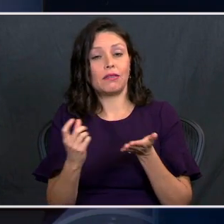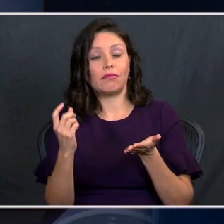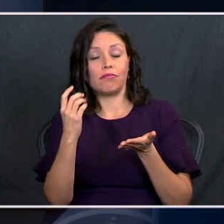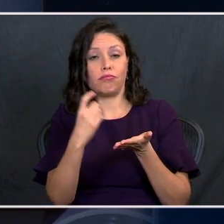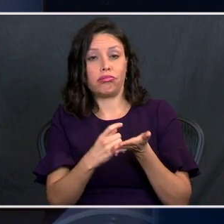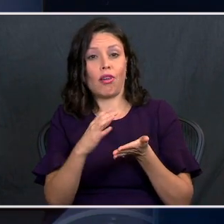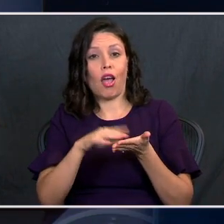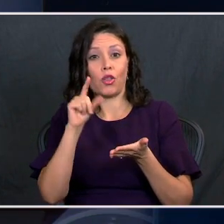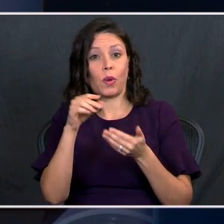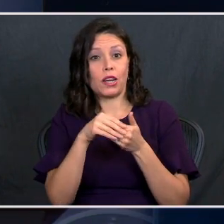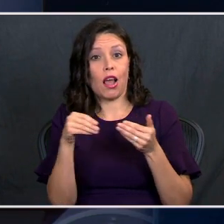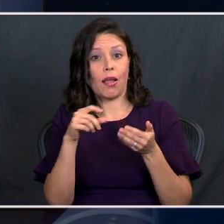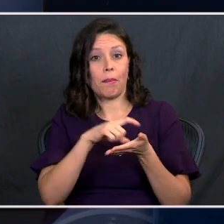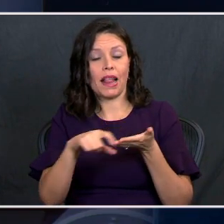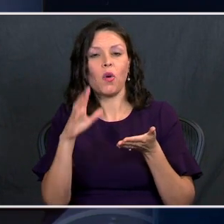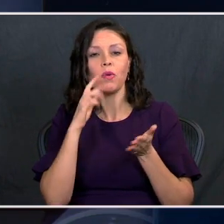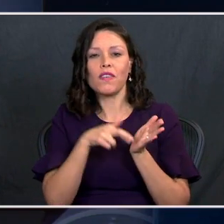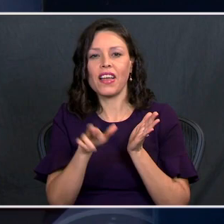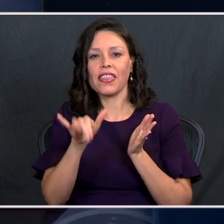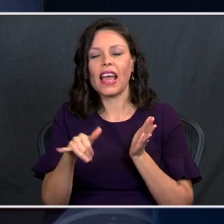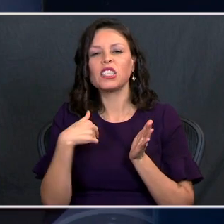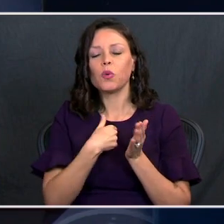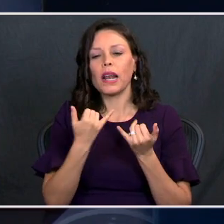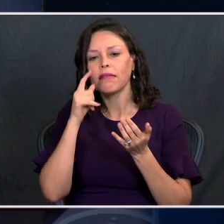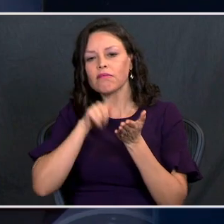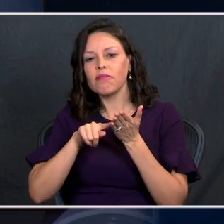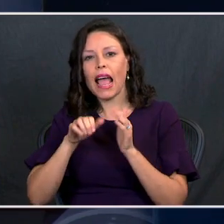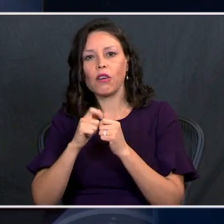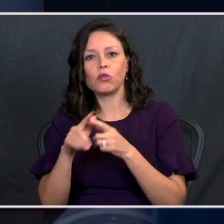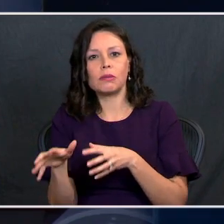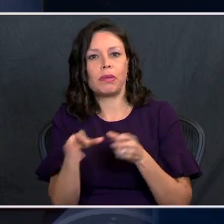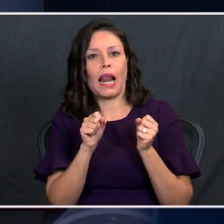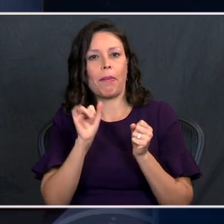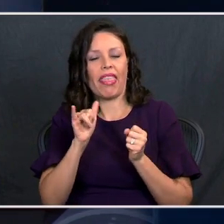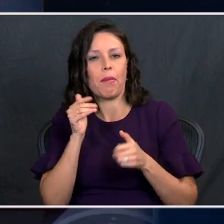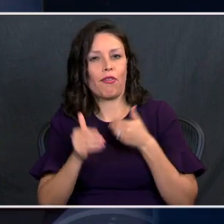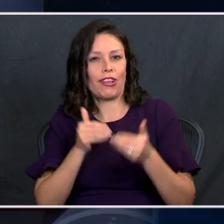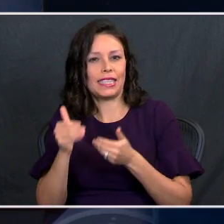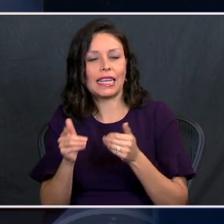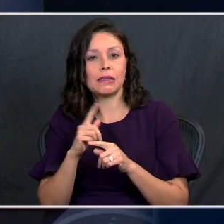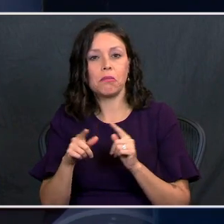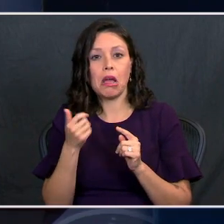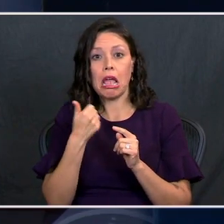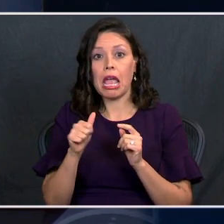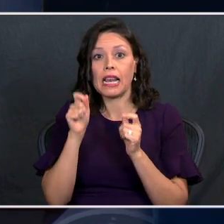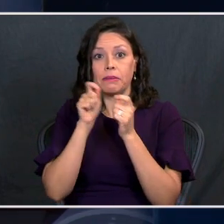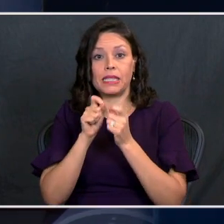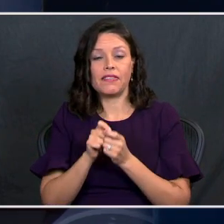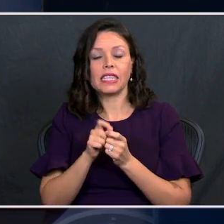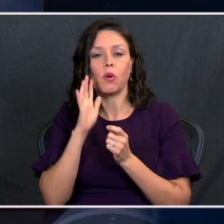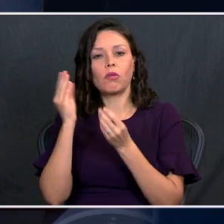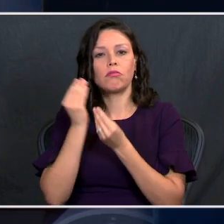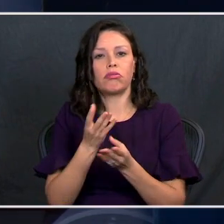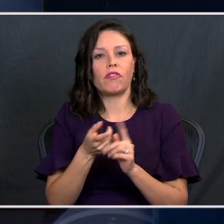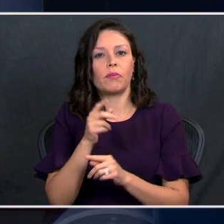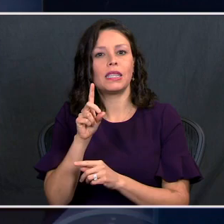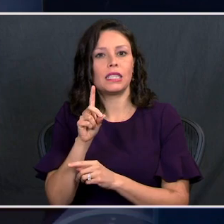would certainly reflect that. So we're exploring ways to speed up that effort, but any specifics would of course come from the Department of Treasury.